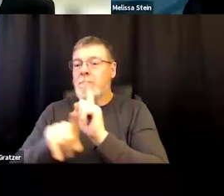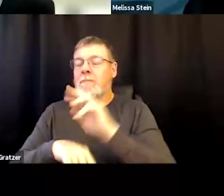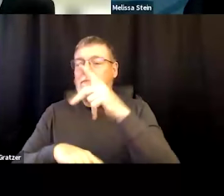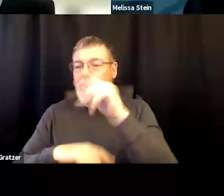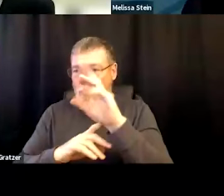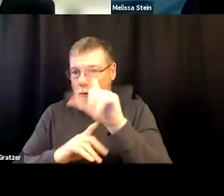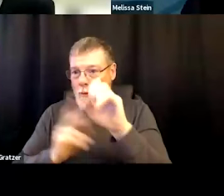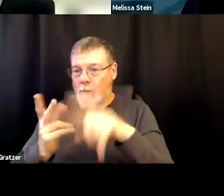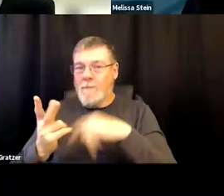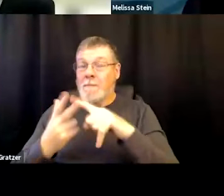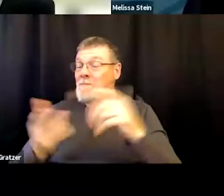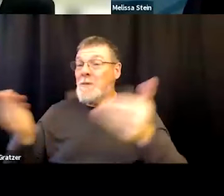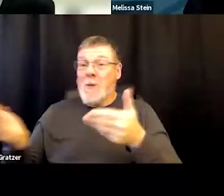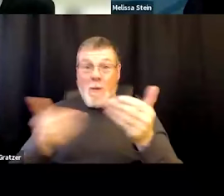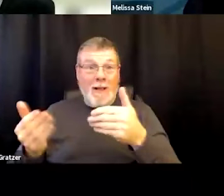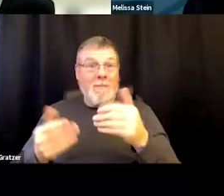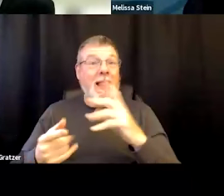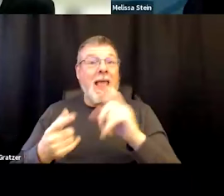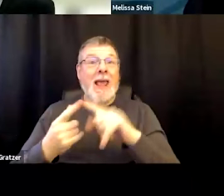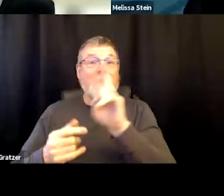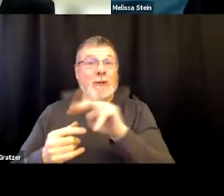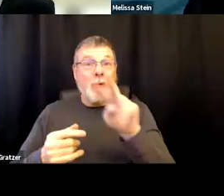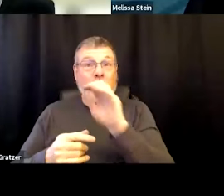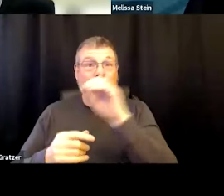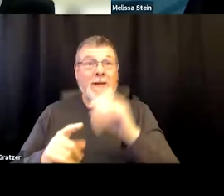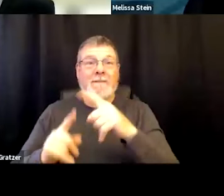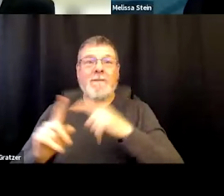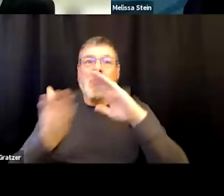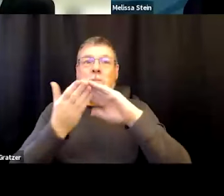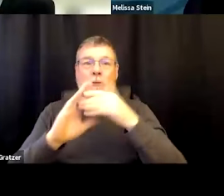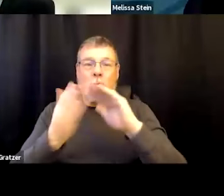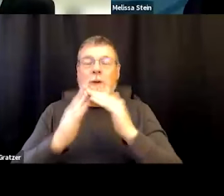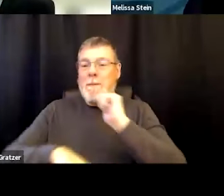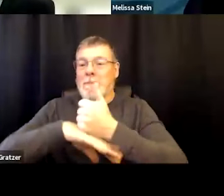We also see about 22% of you joining from community-based provider organizations,